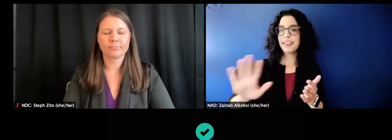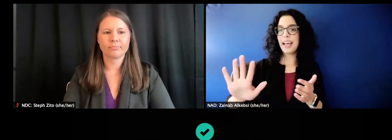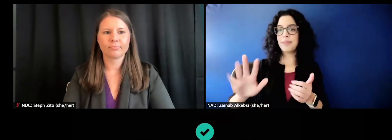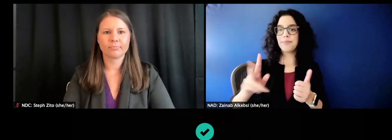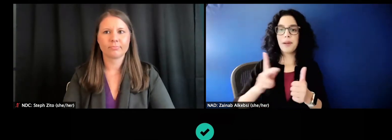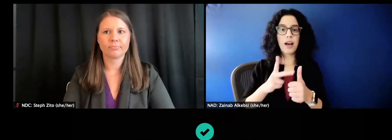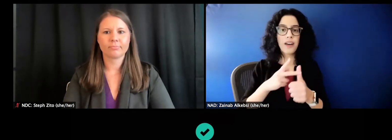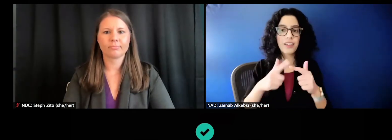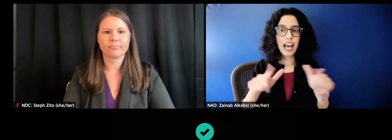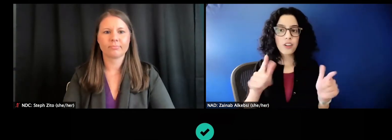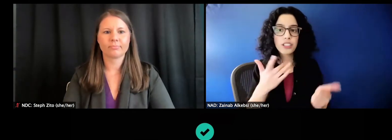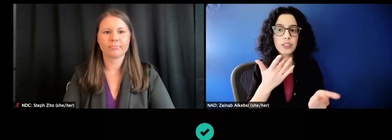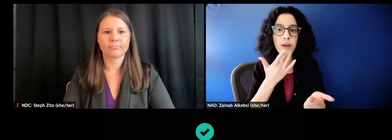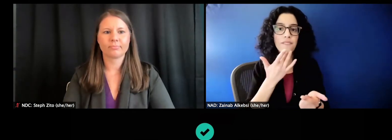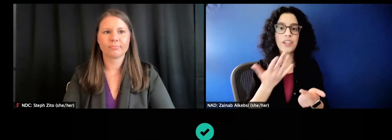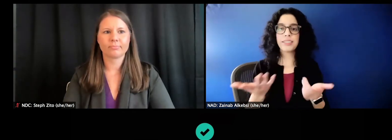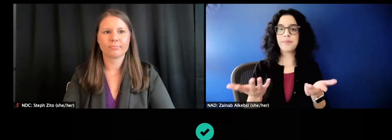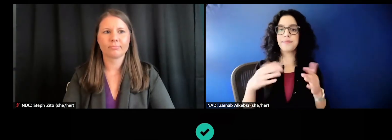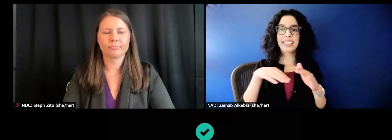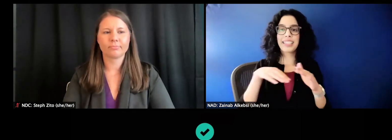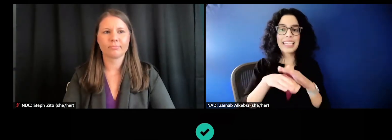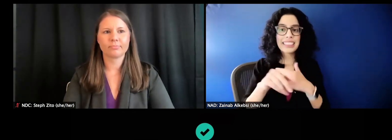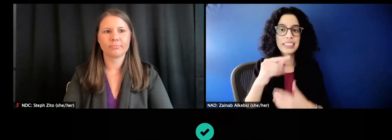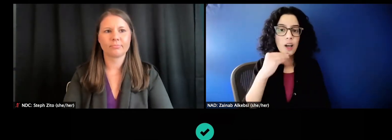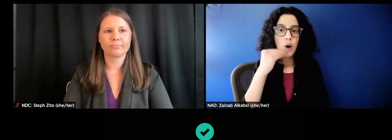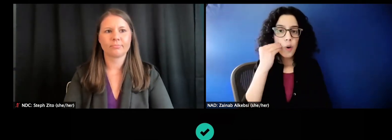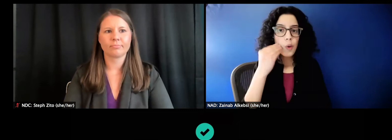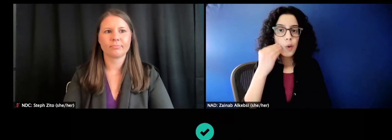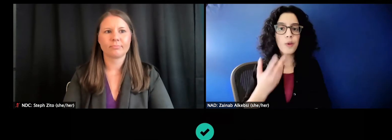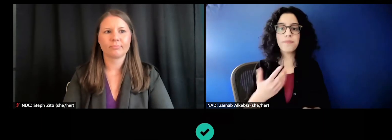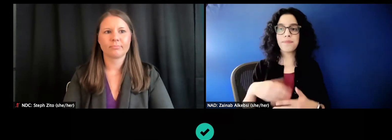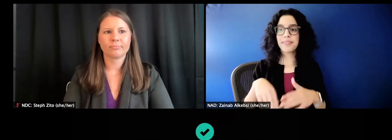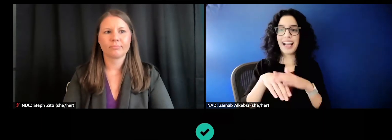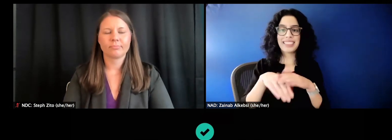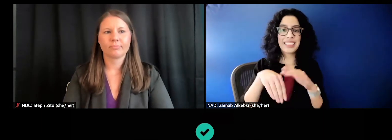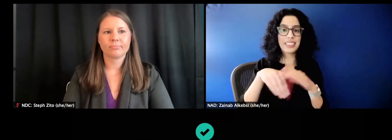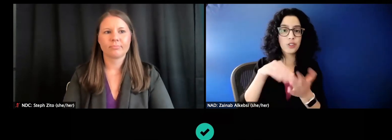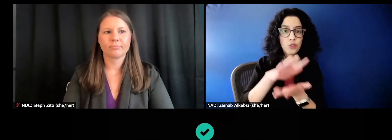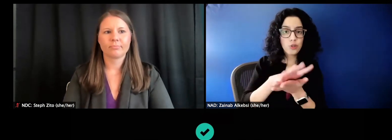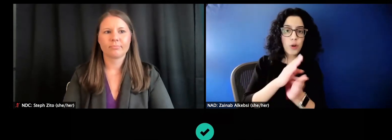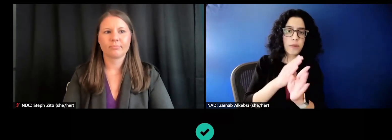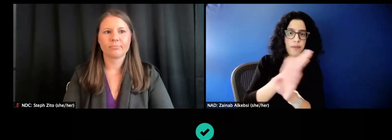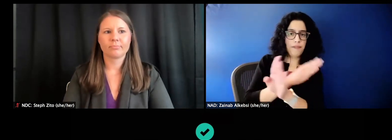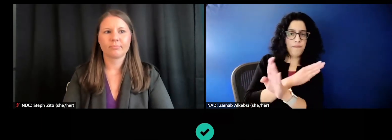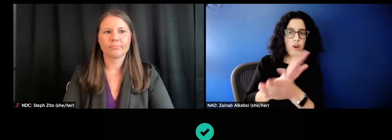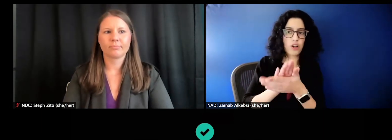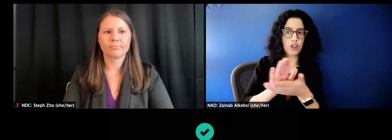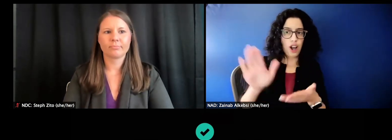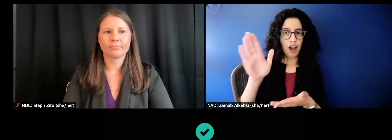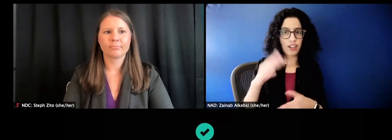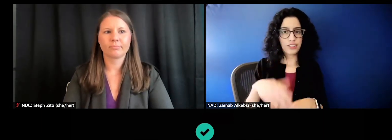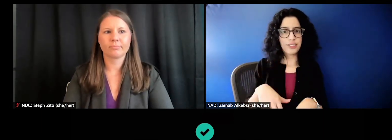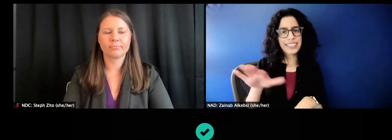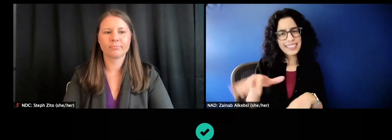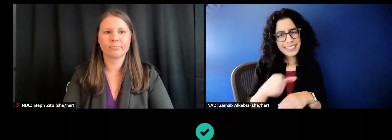such as primary language preference, access at home, access in secondary or high school settings.